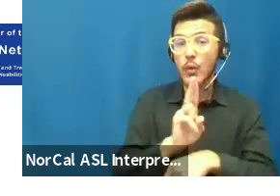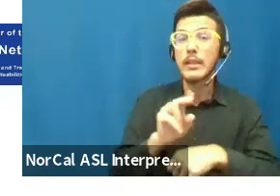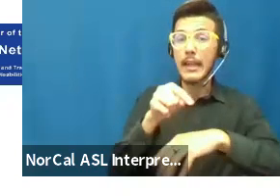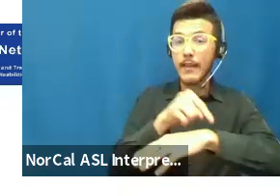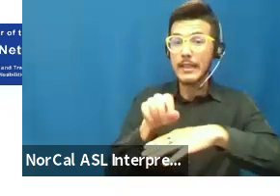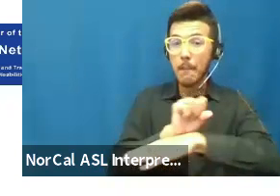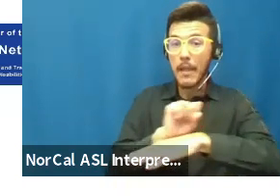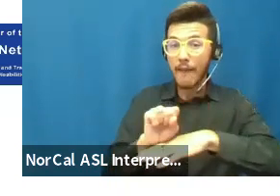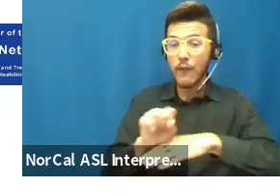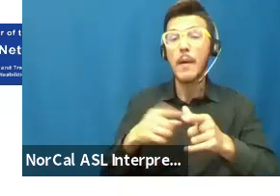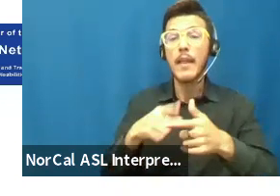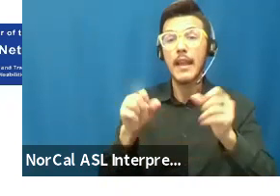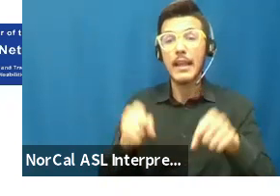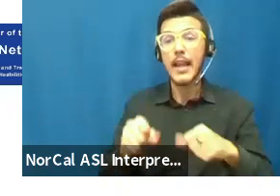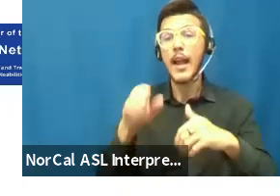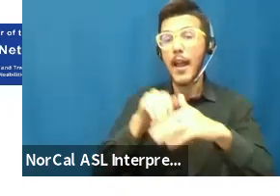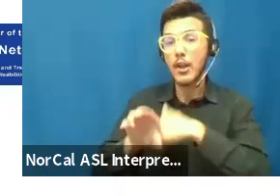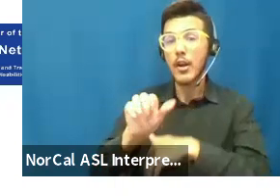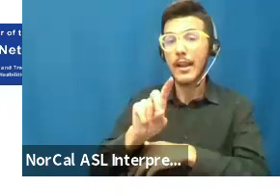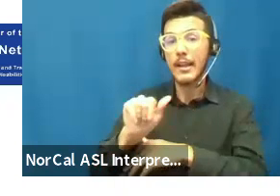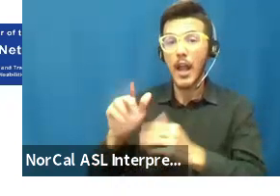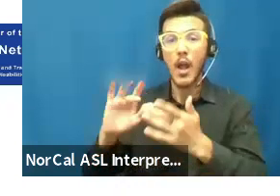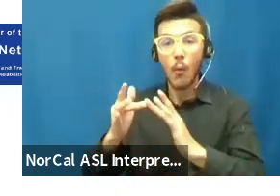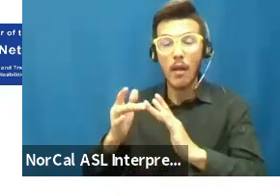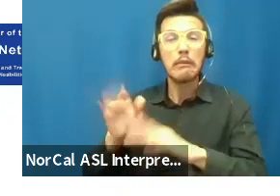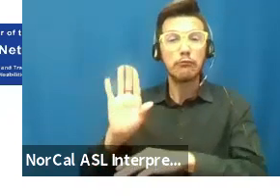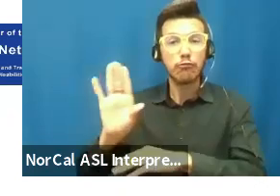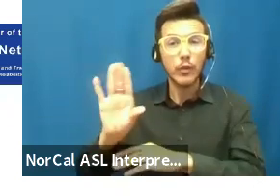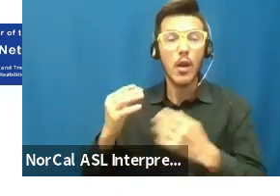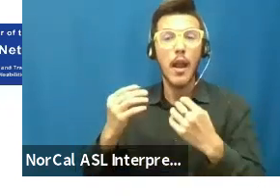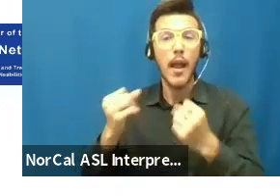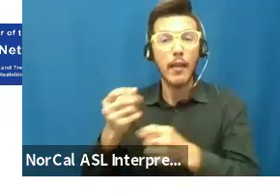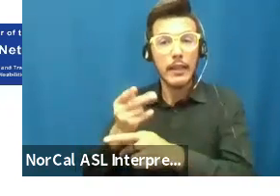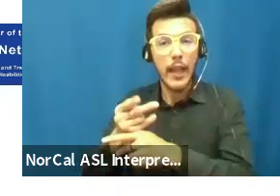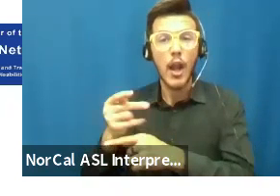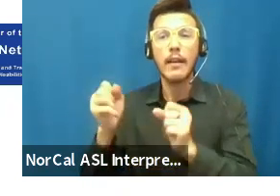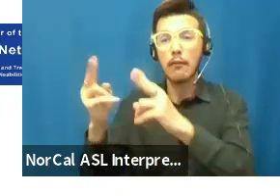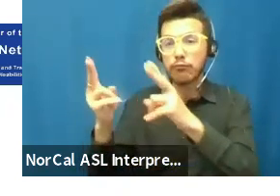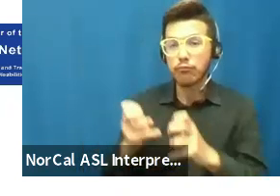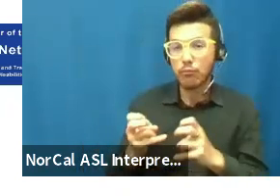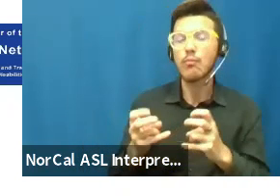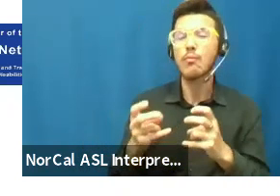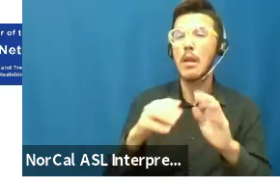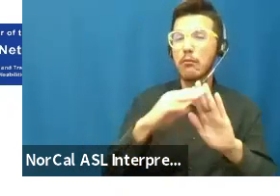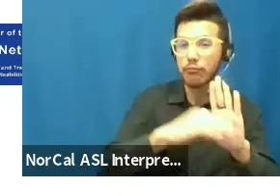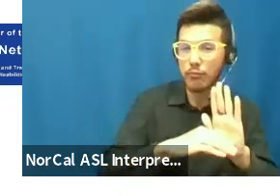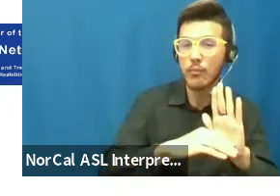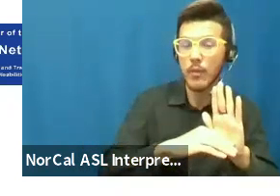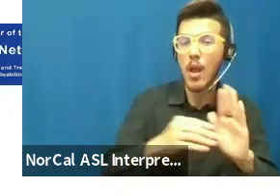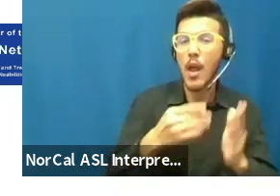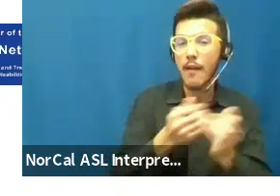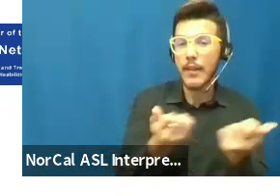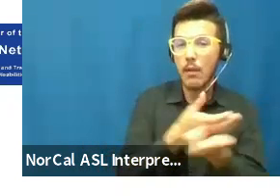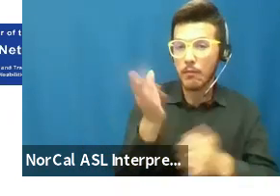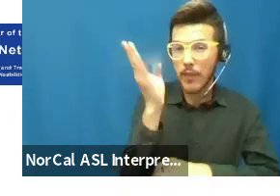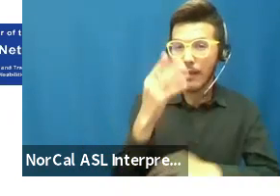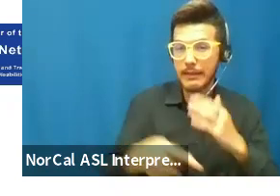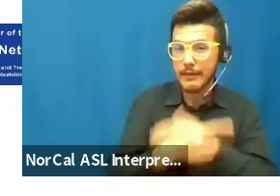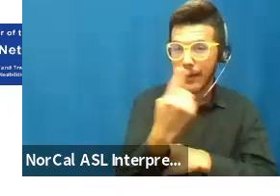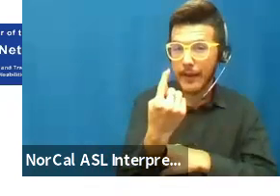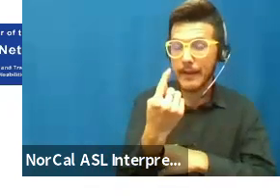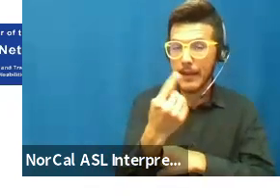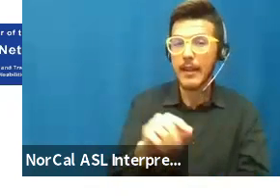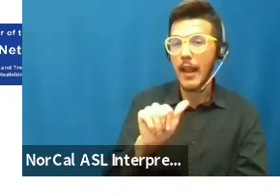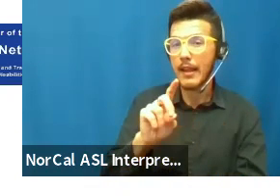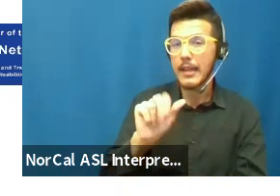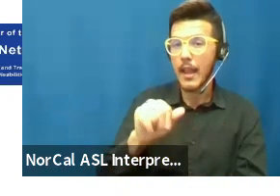today's PowerPoint presentation at the healthcare schedule web page at ADApresentations.org